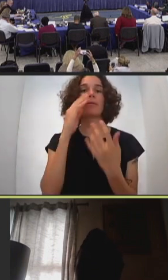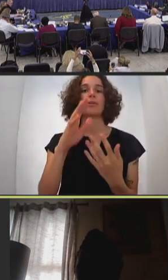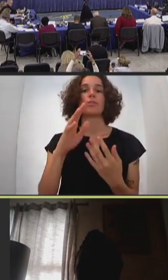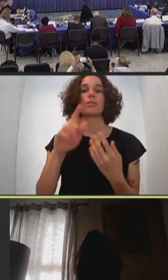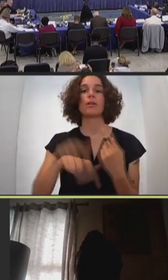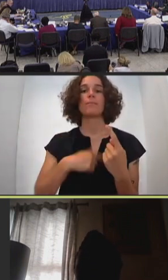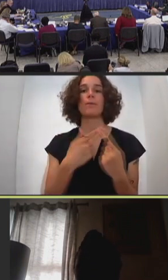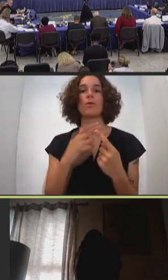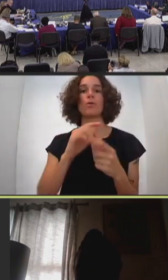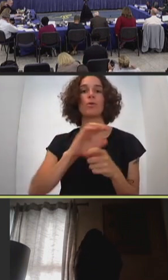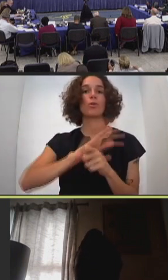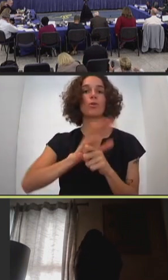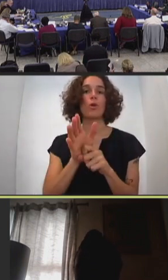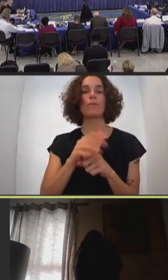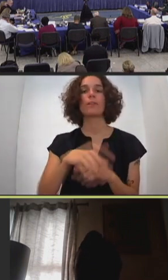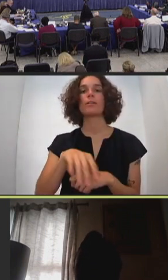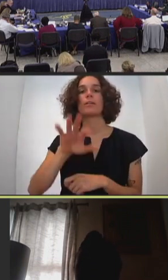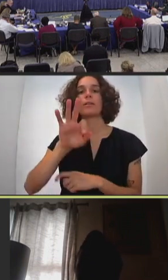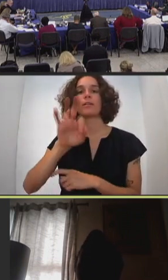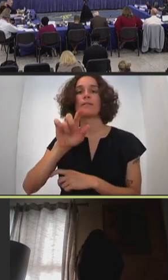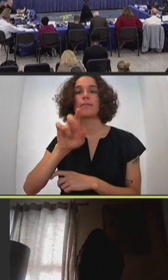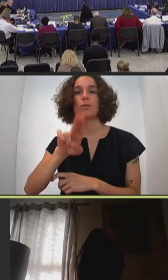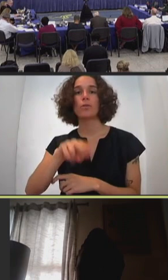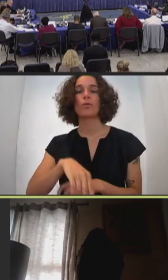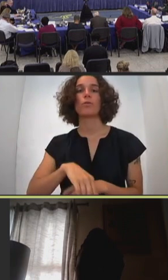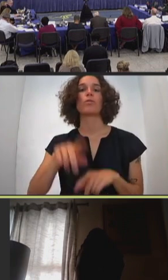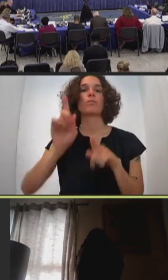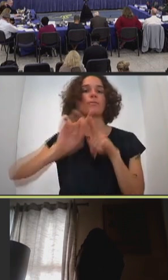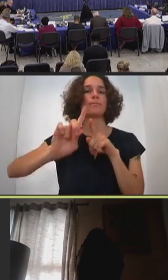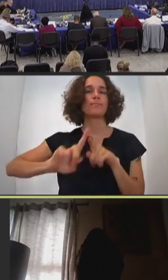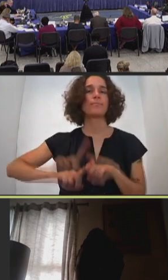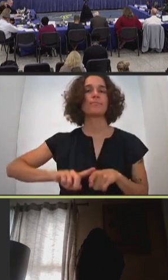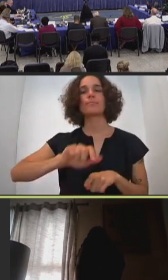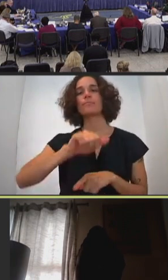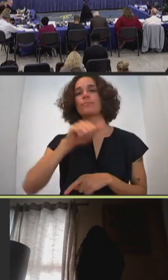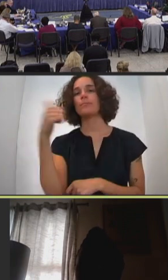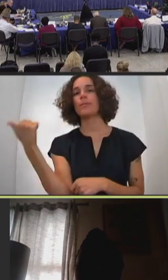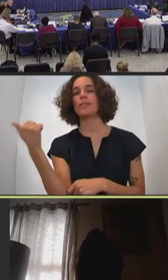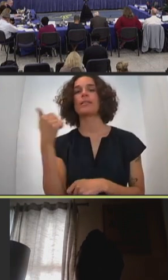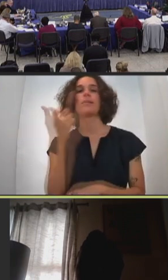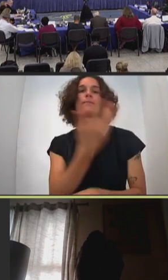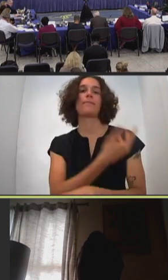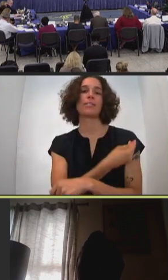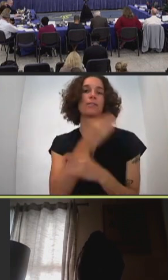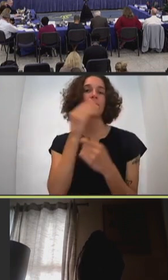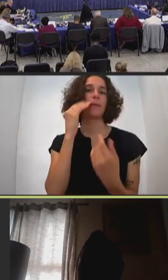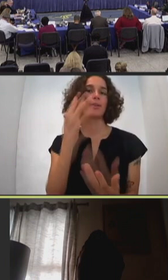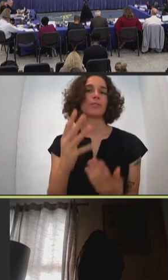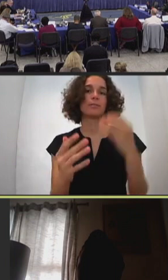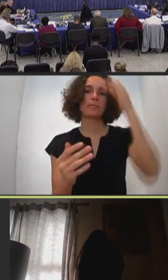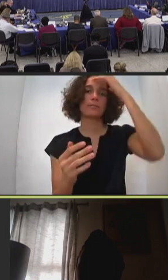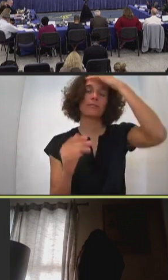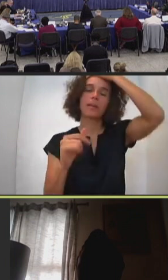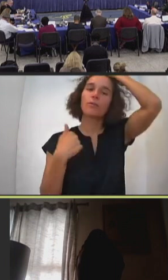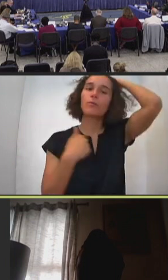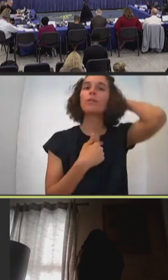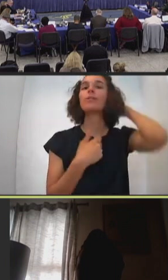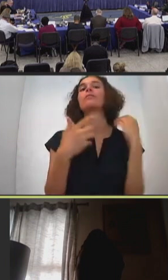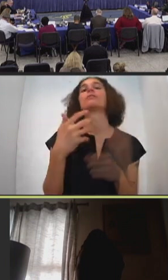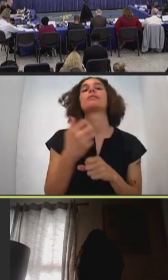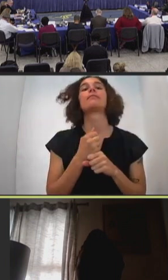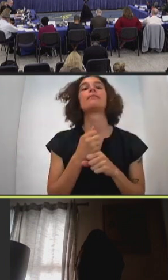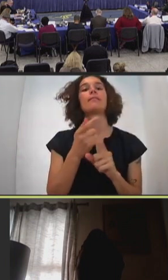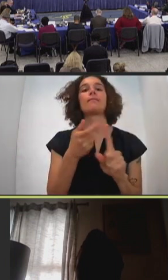COVID, the flu vaccines, as well as all the other vaccine information that we receive from the CDC.